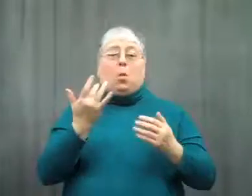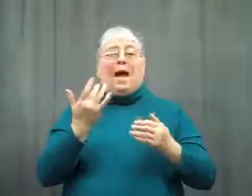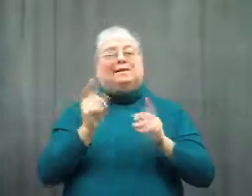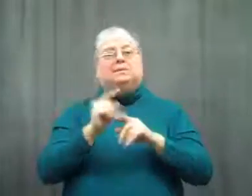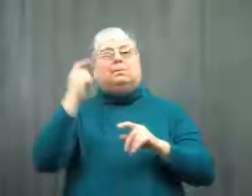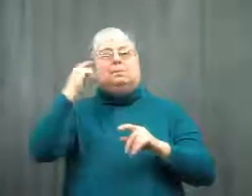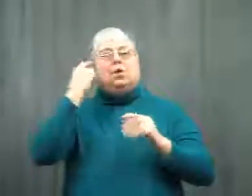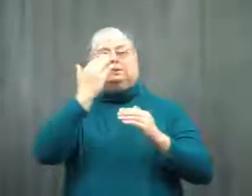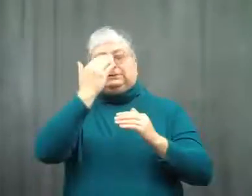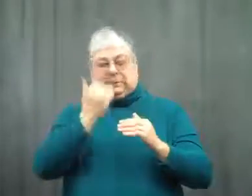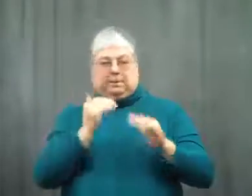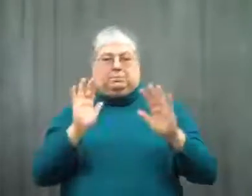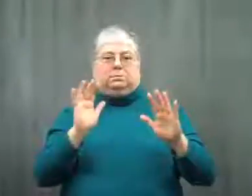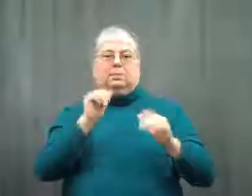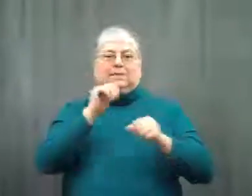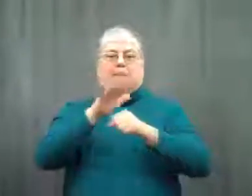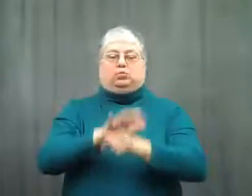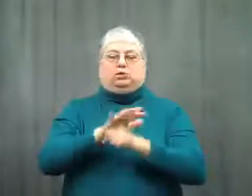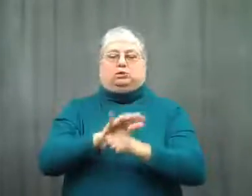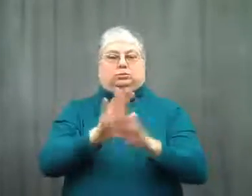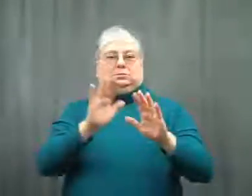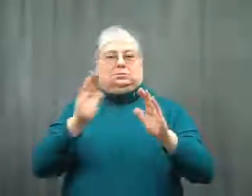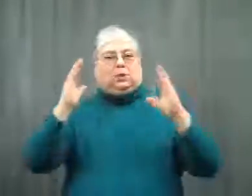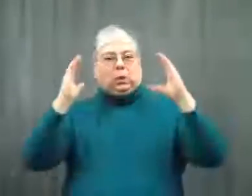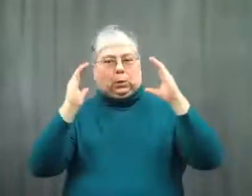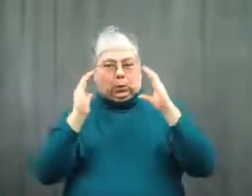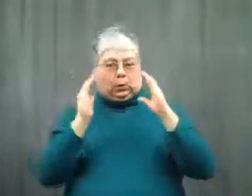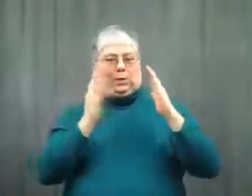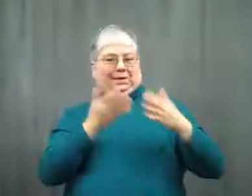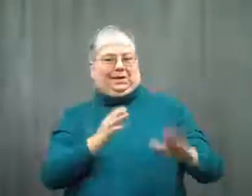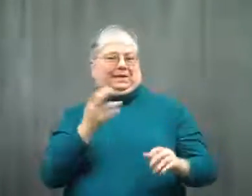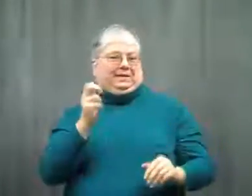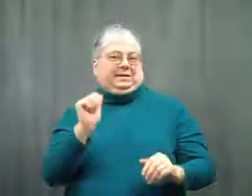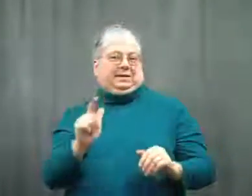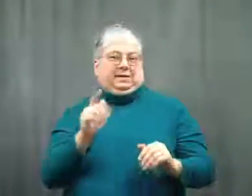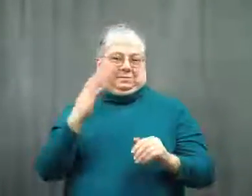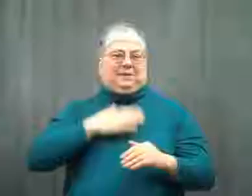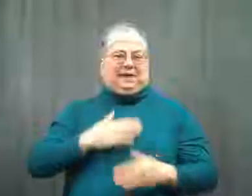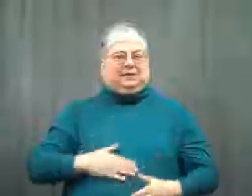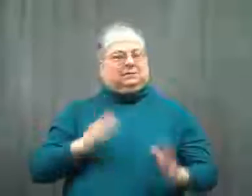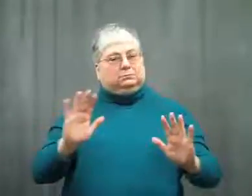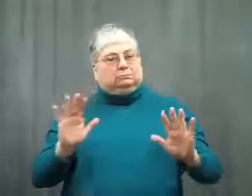This lets the brain sleep, reduce pressure, and allow it and the body to heal.